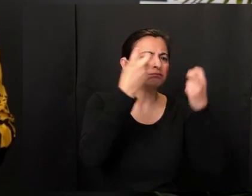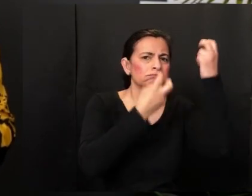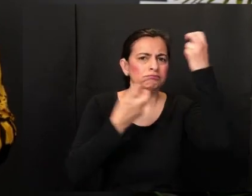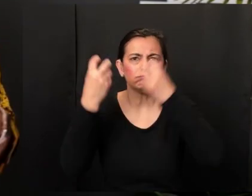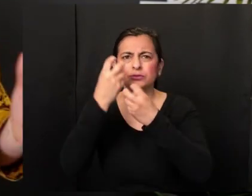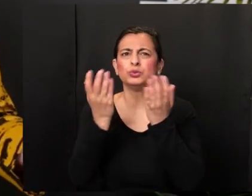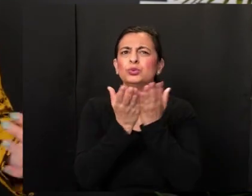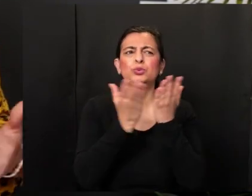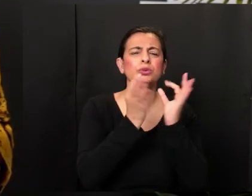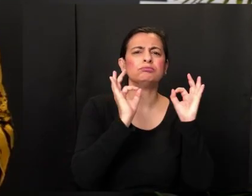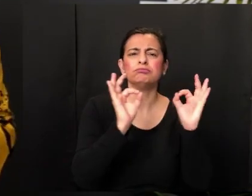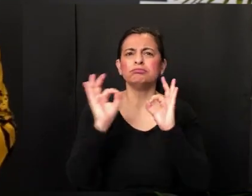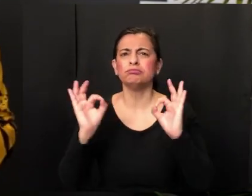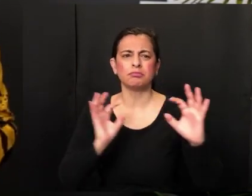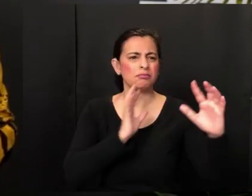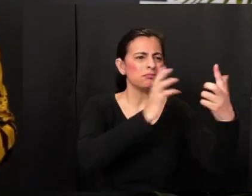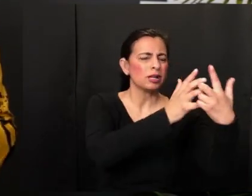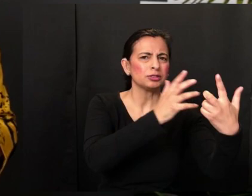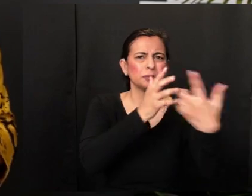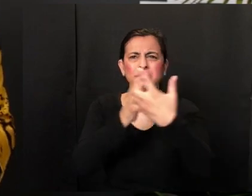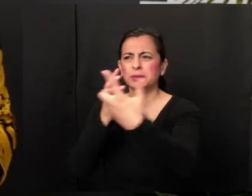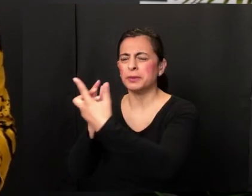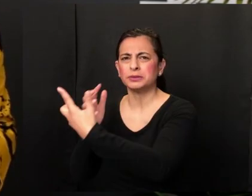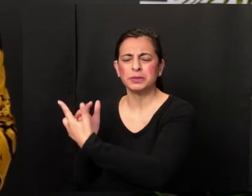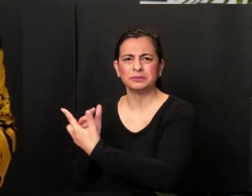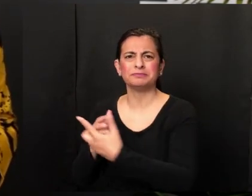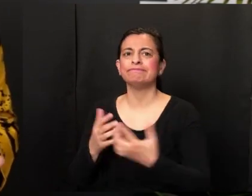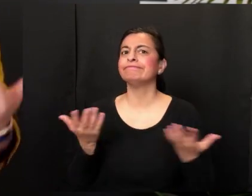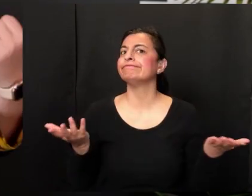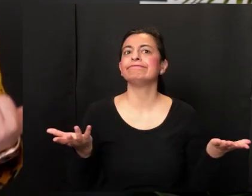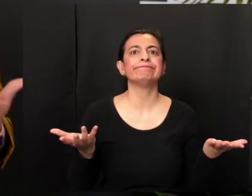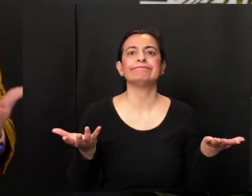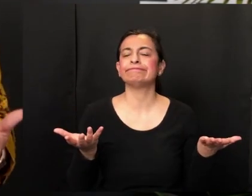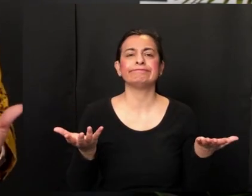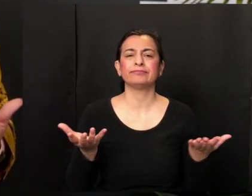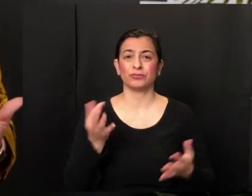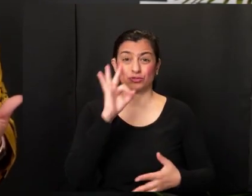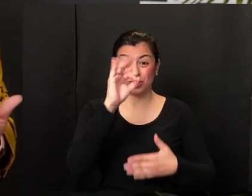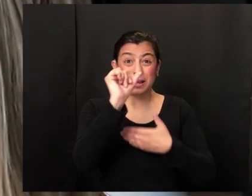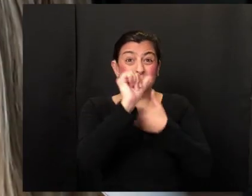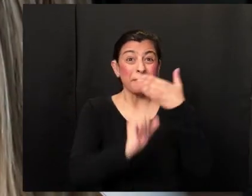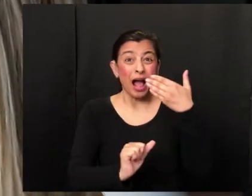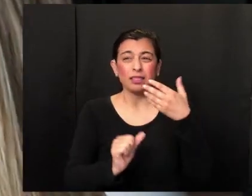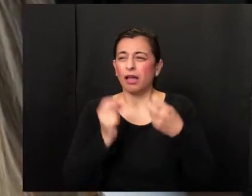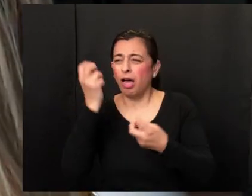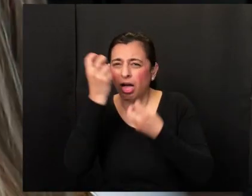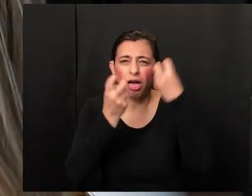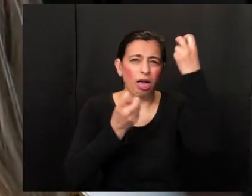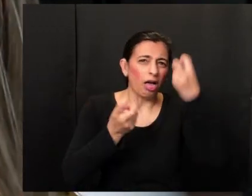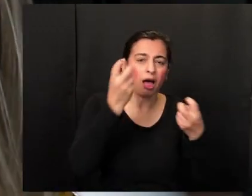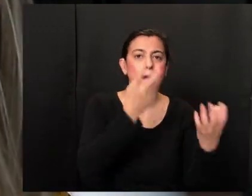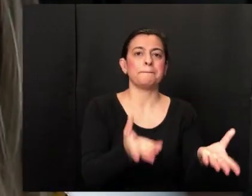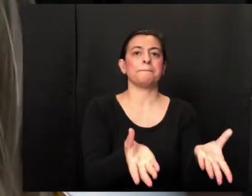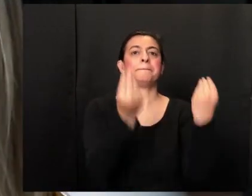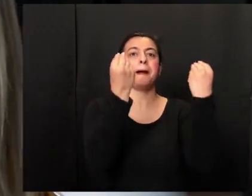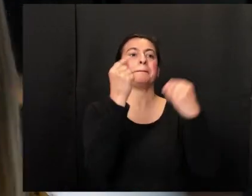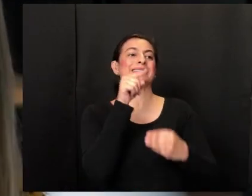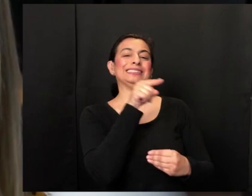We ended up moving schools after only three months because I was told, “We don’t know how to cope with your disability.”